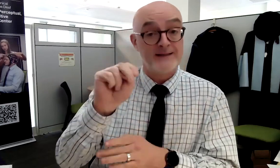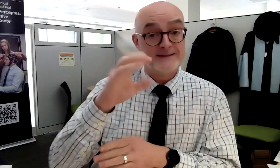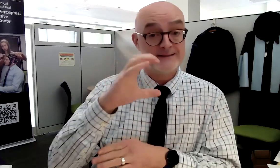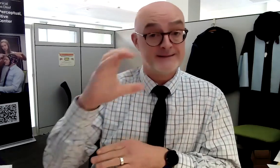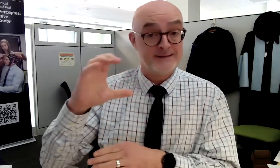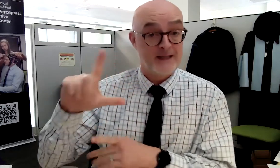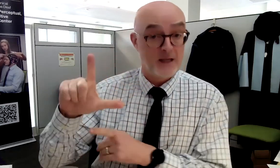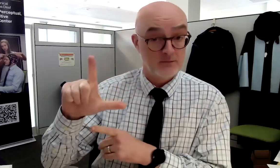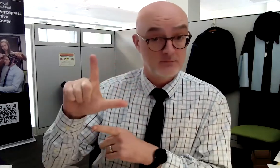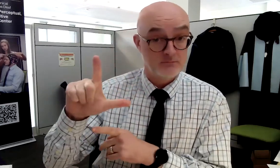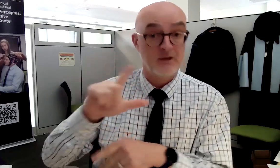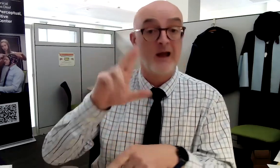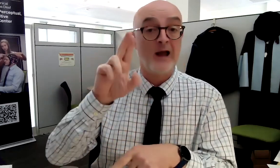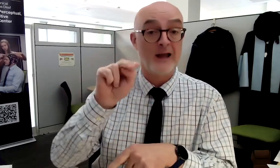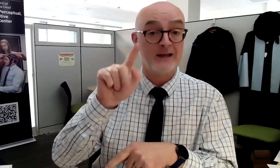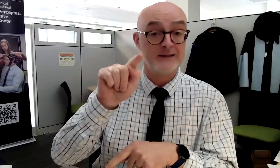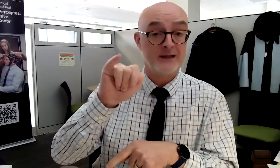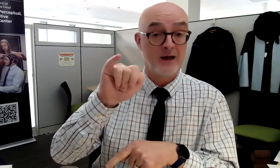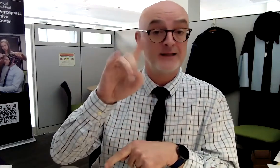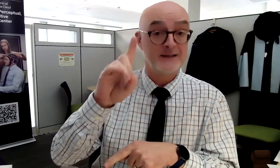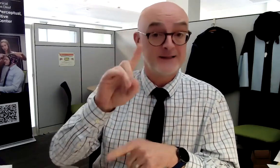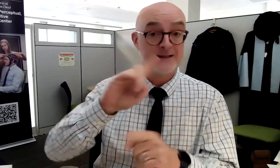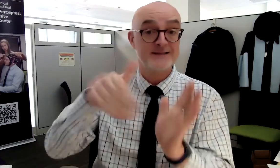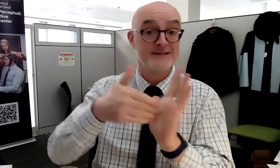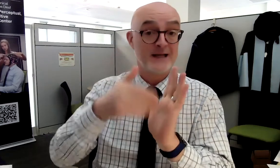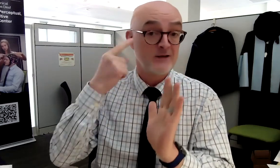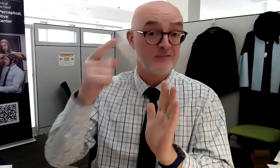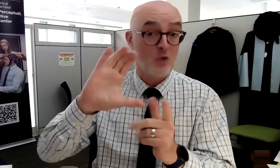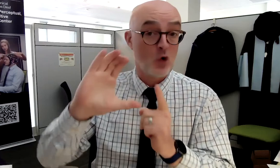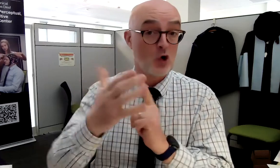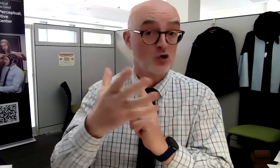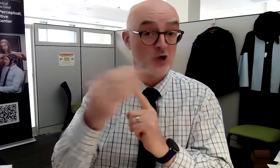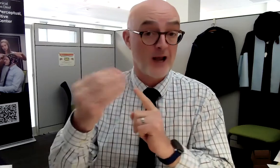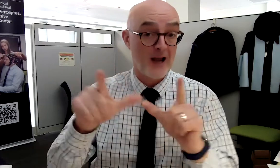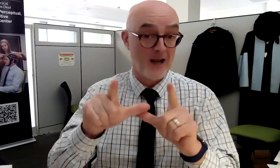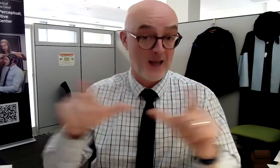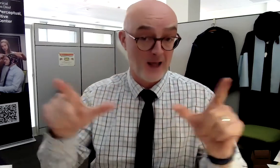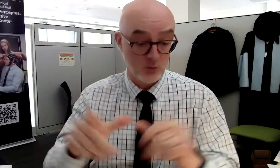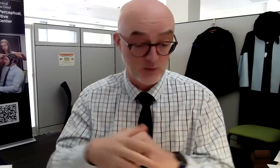the NTID Research Center on Culture and Language.